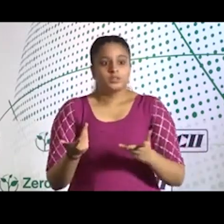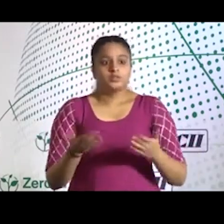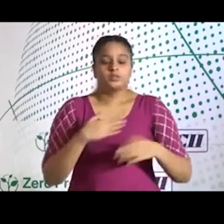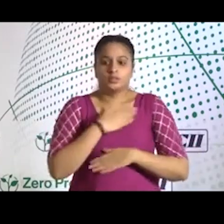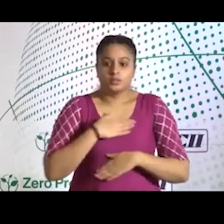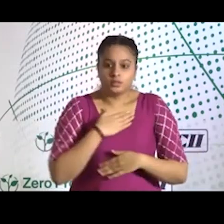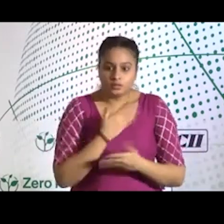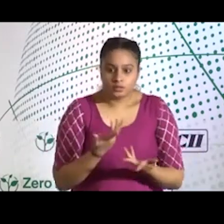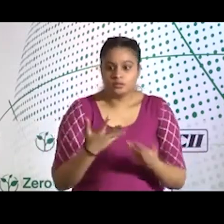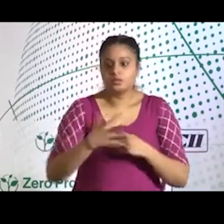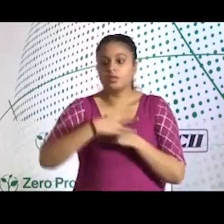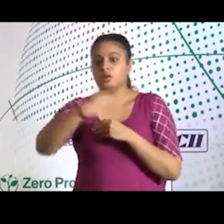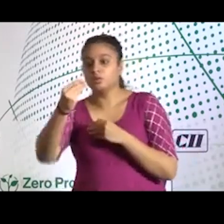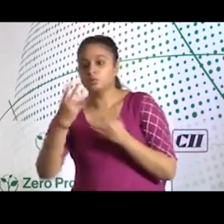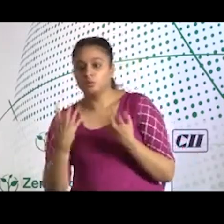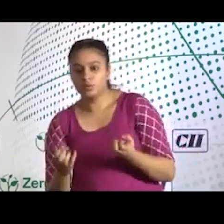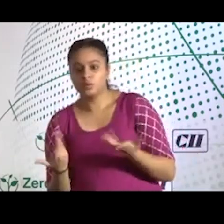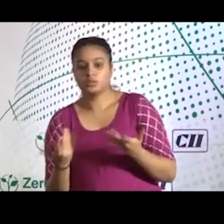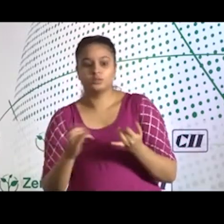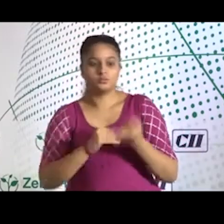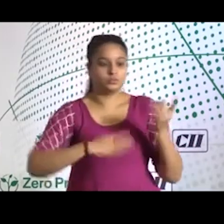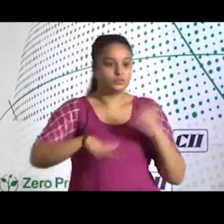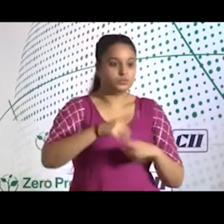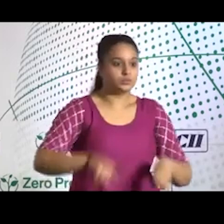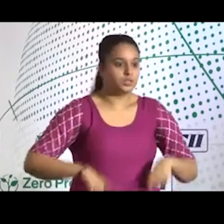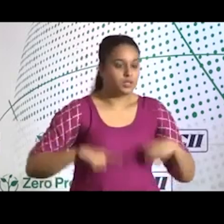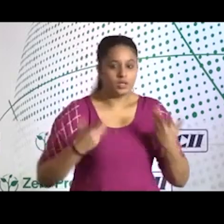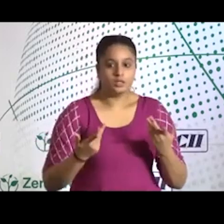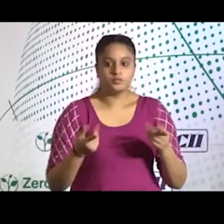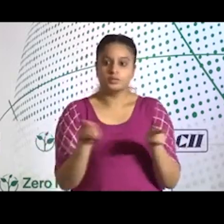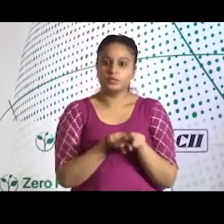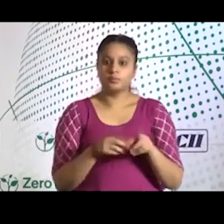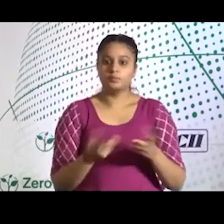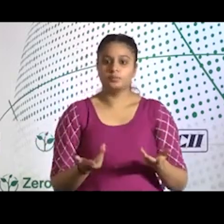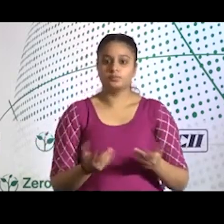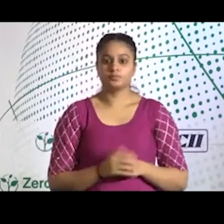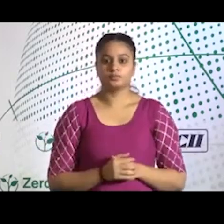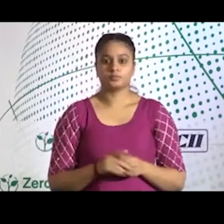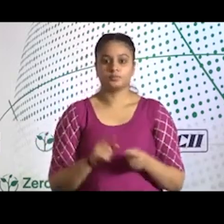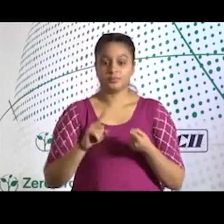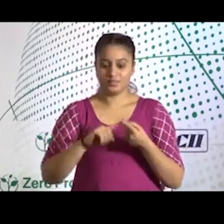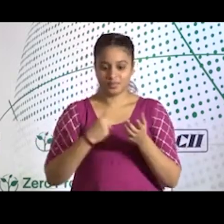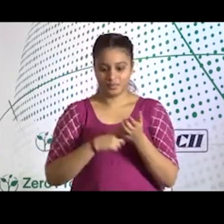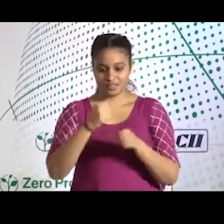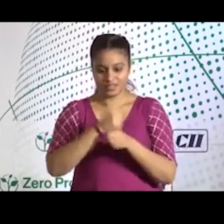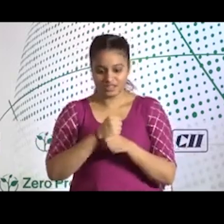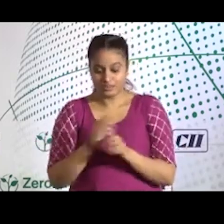They want to go outside, have a social life, all of that. And I think it is bringing that perspective